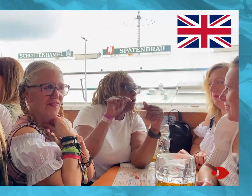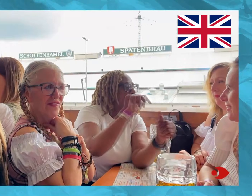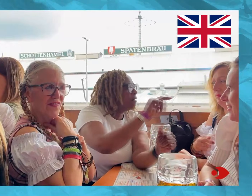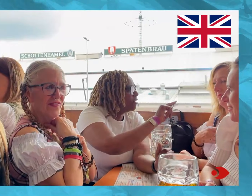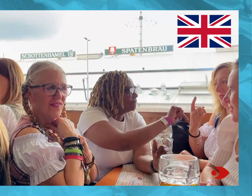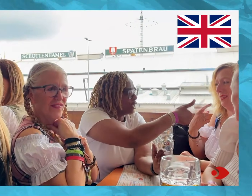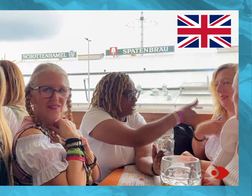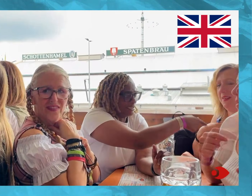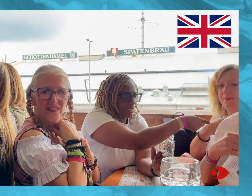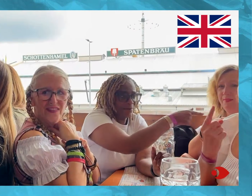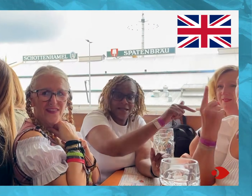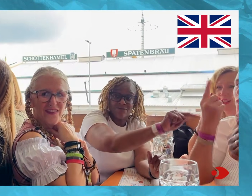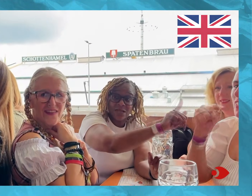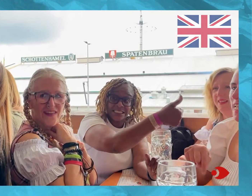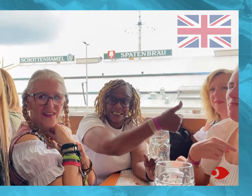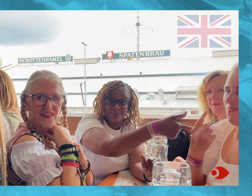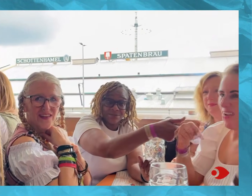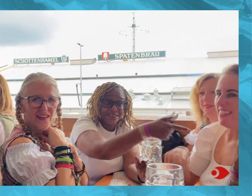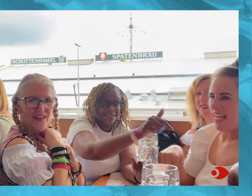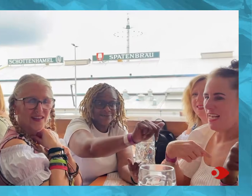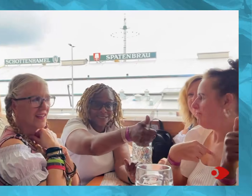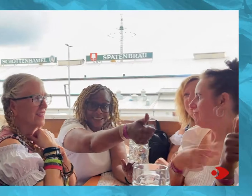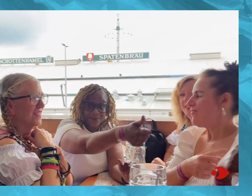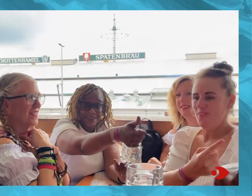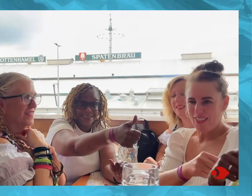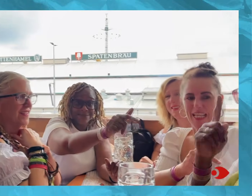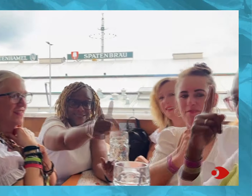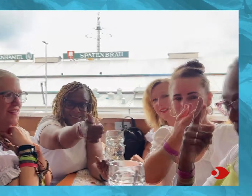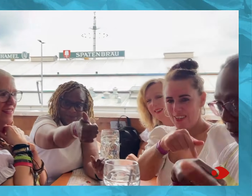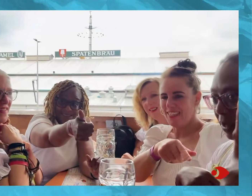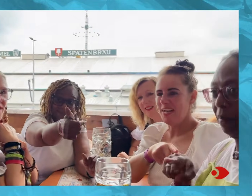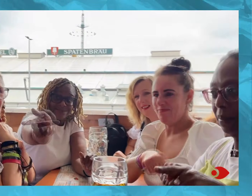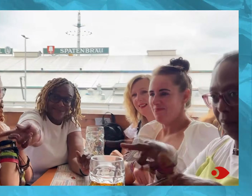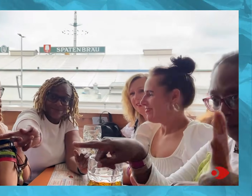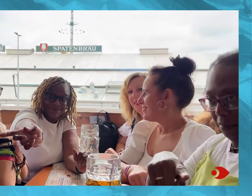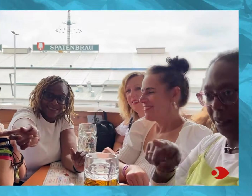She is here for the first time. - I'm here for the first time. She is here for the first time too.